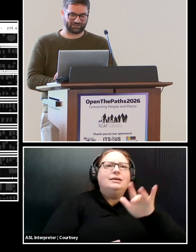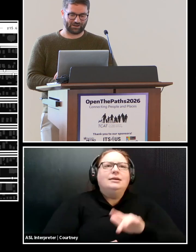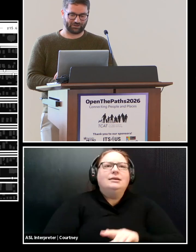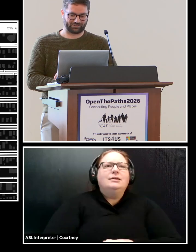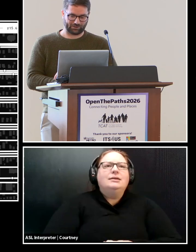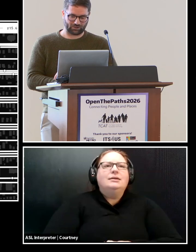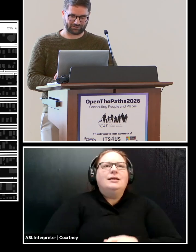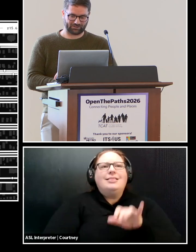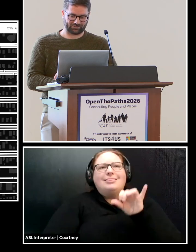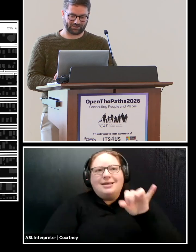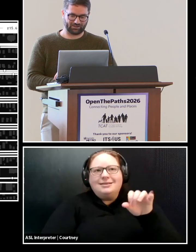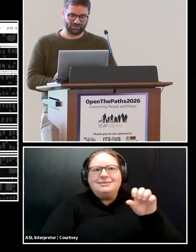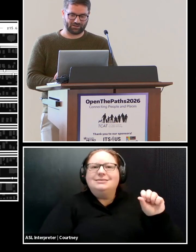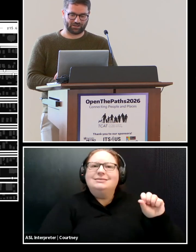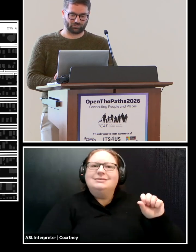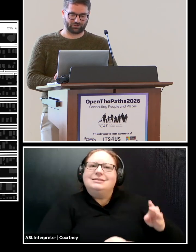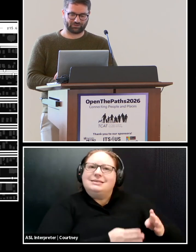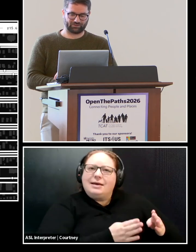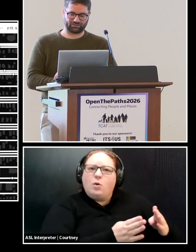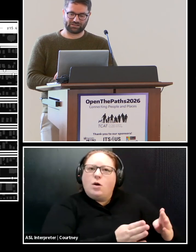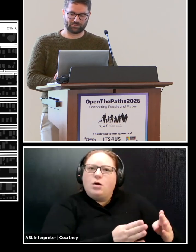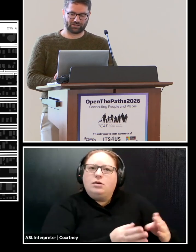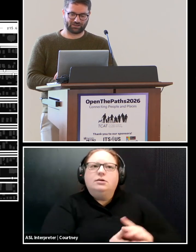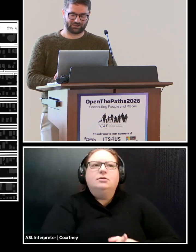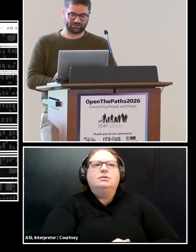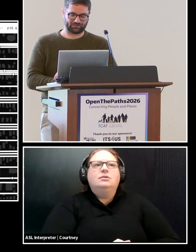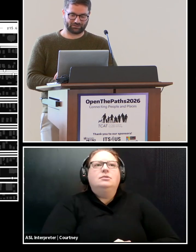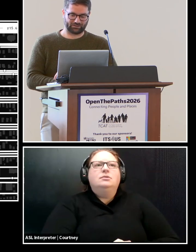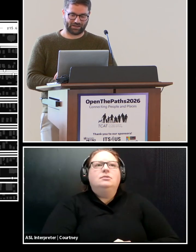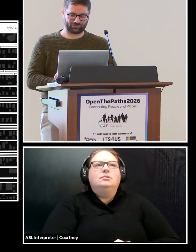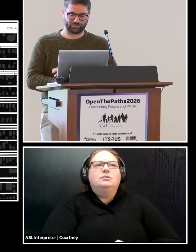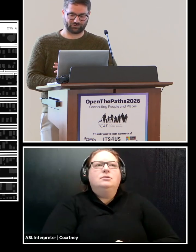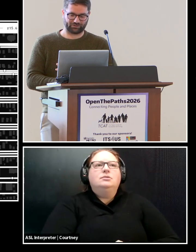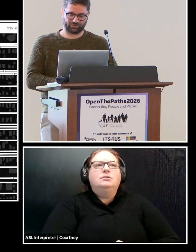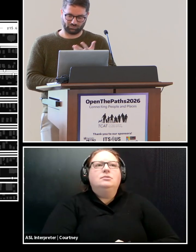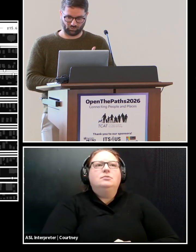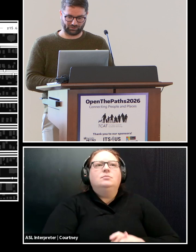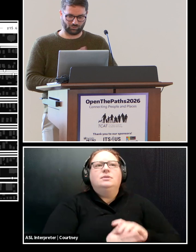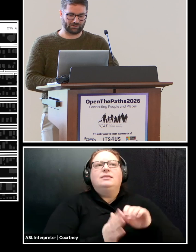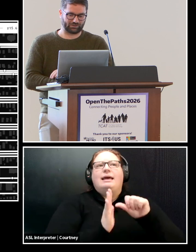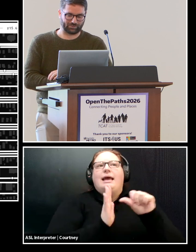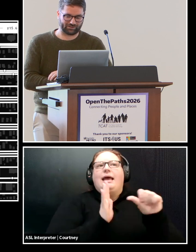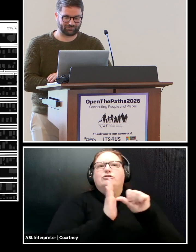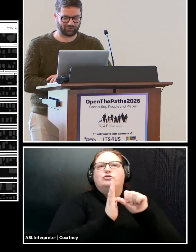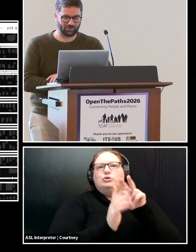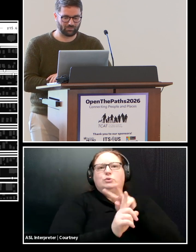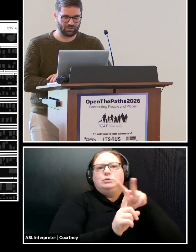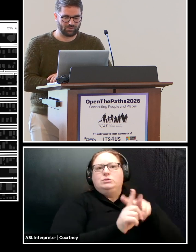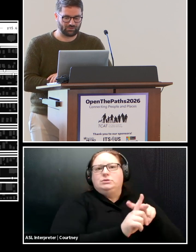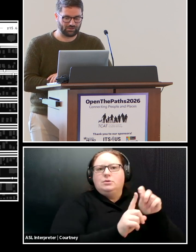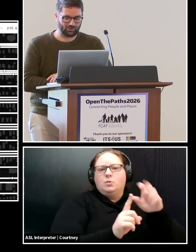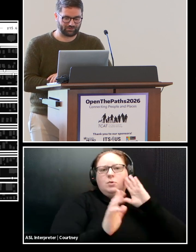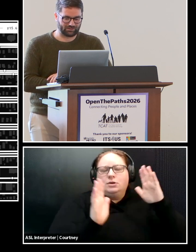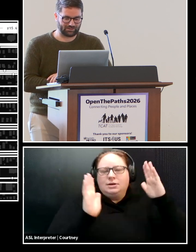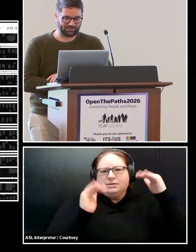is now a sidewalk data set uh with the schema and uh attributes that we'd expect from the O-CONNECT